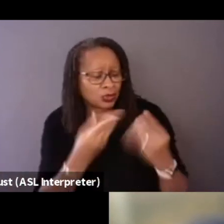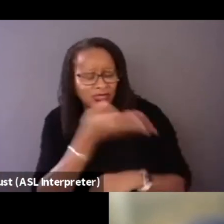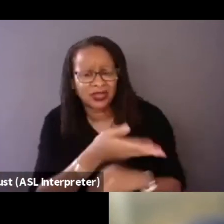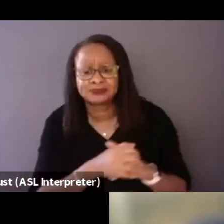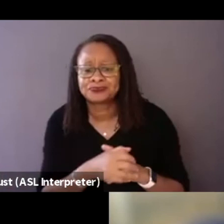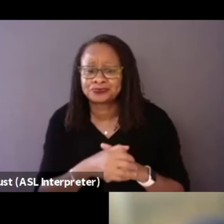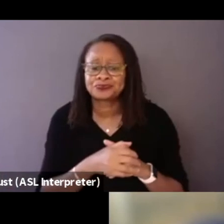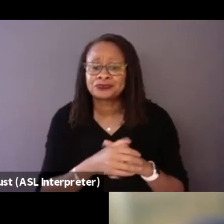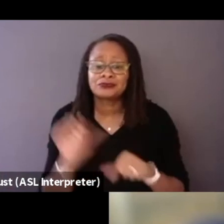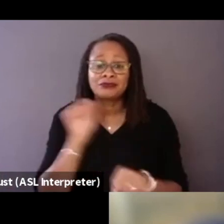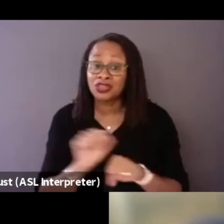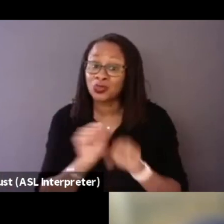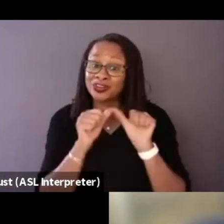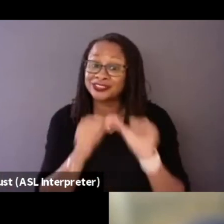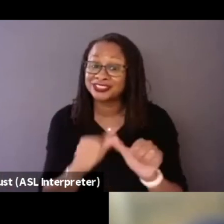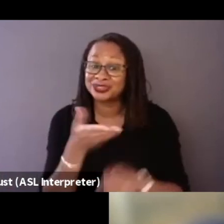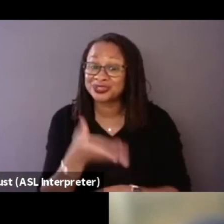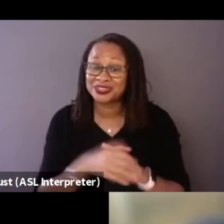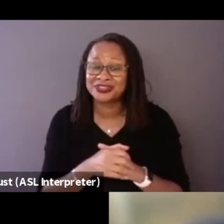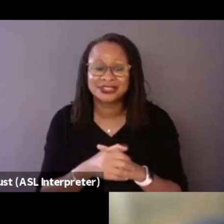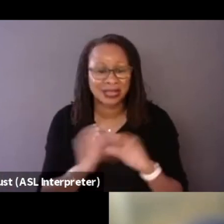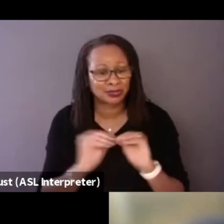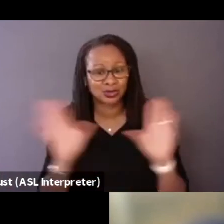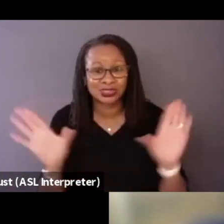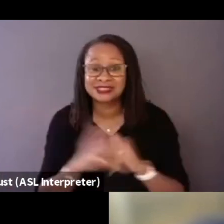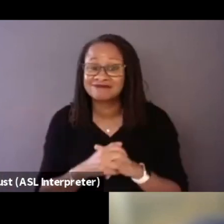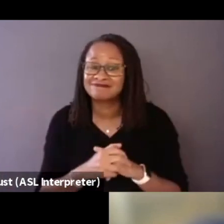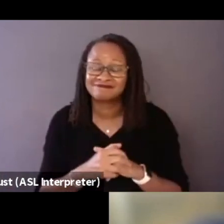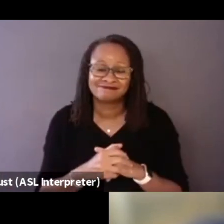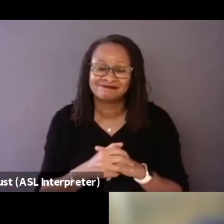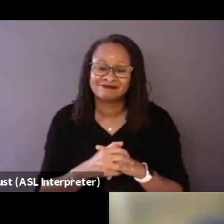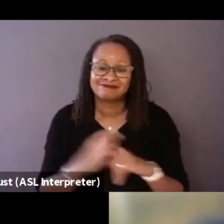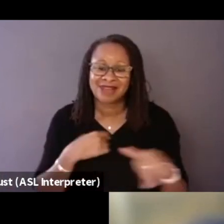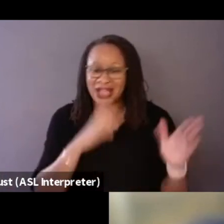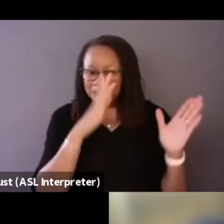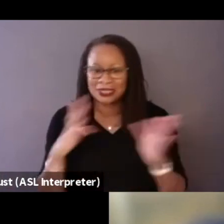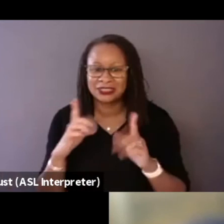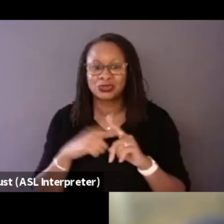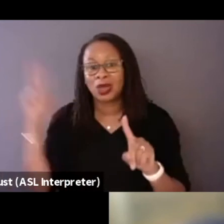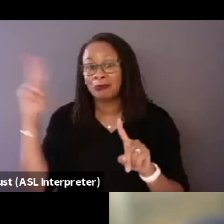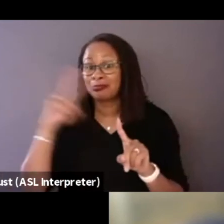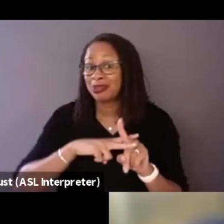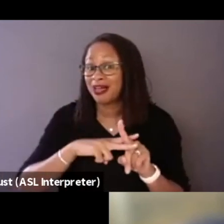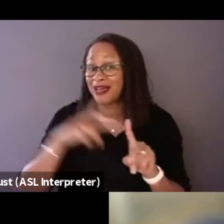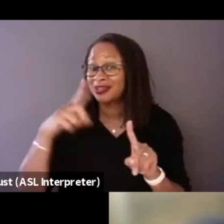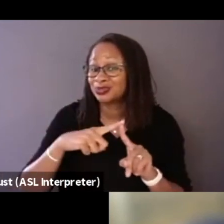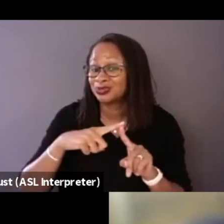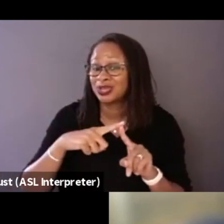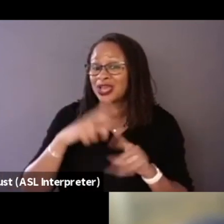And the work is continuing. The work is most definitely continuing. I plan to apply to the University of Southern California